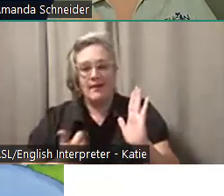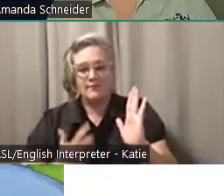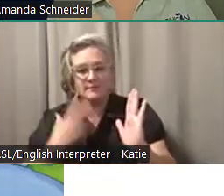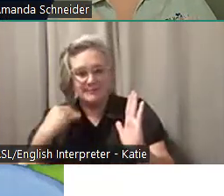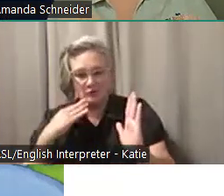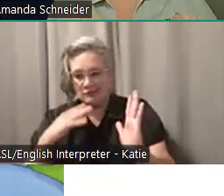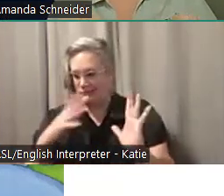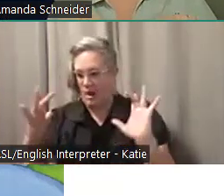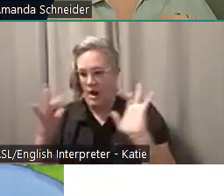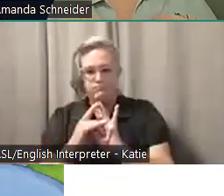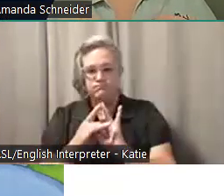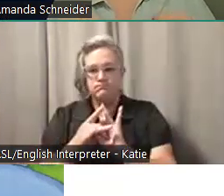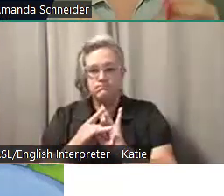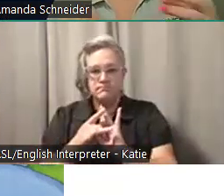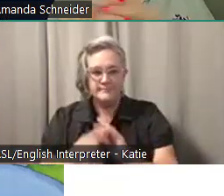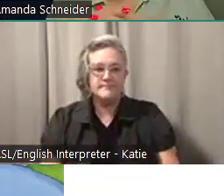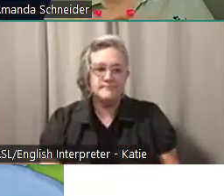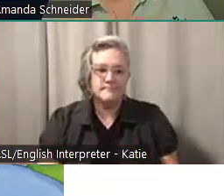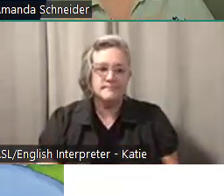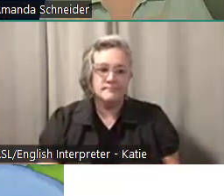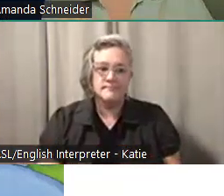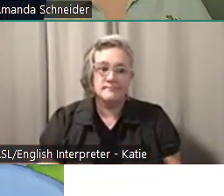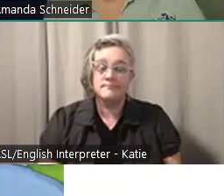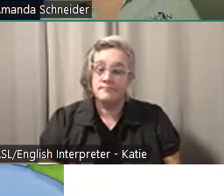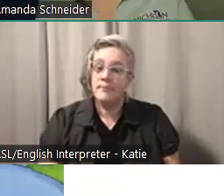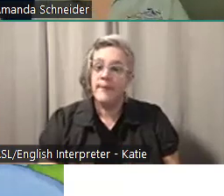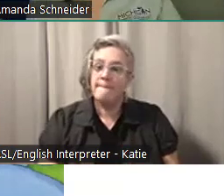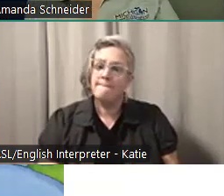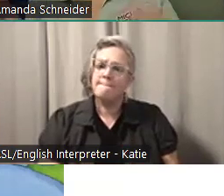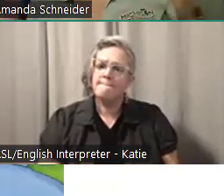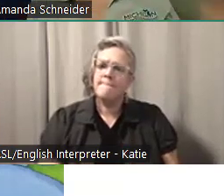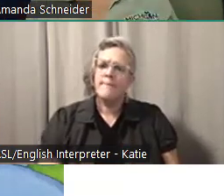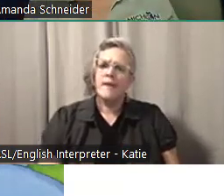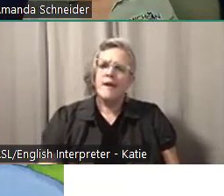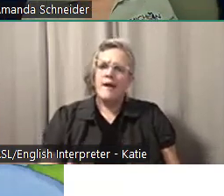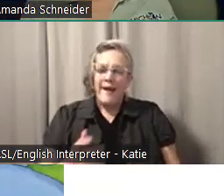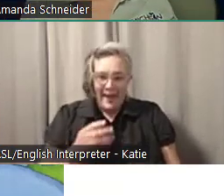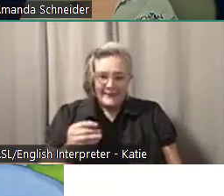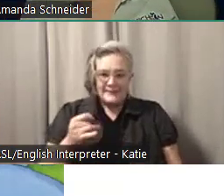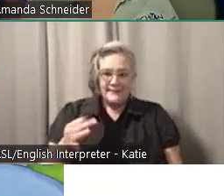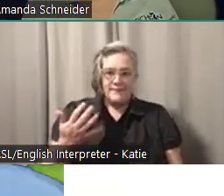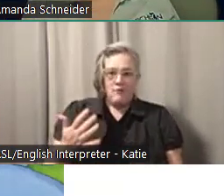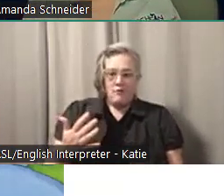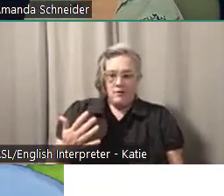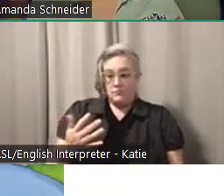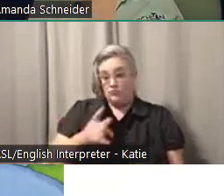Um… And also thinking about how you could connect real-world objects or people